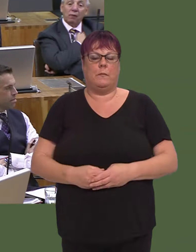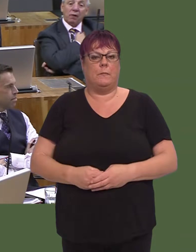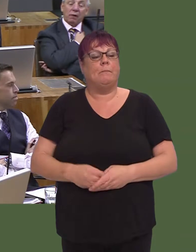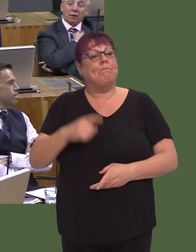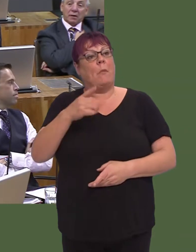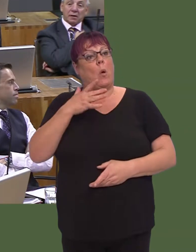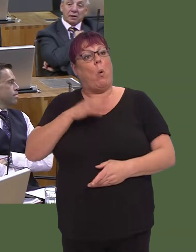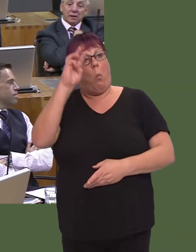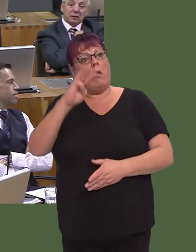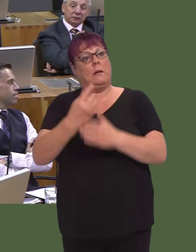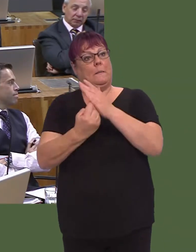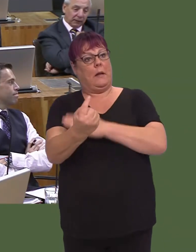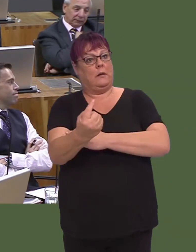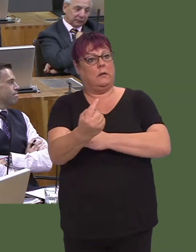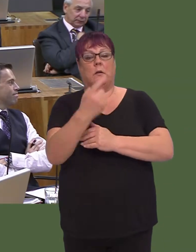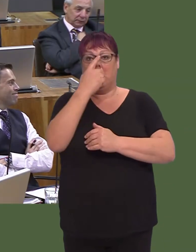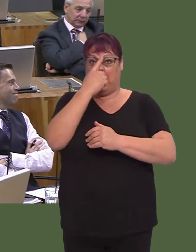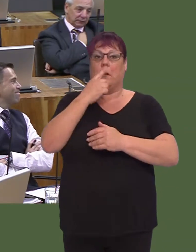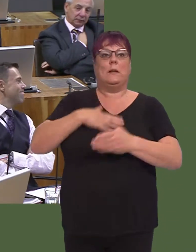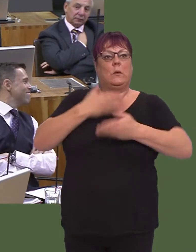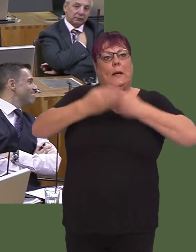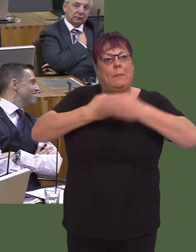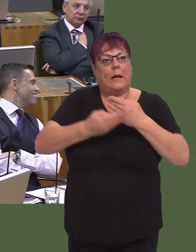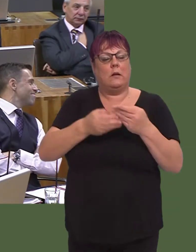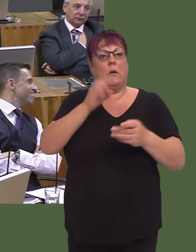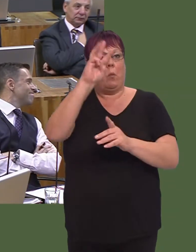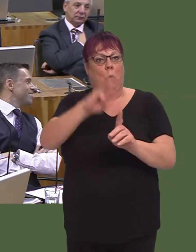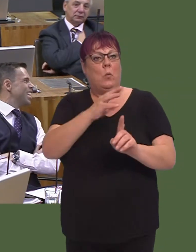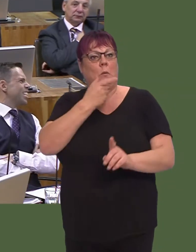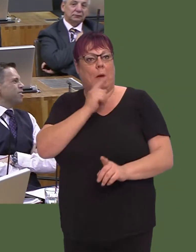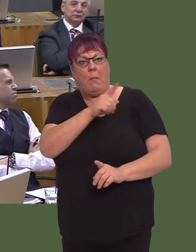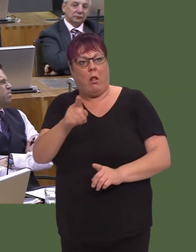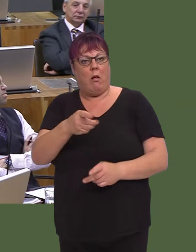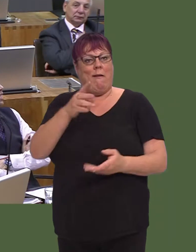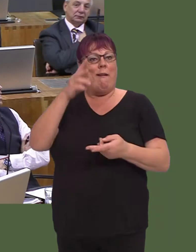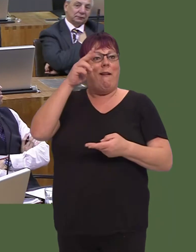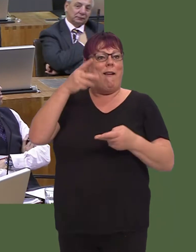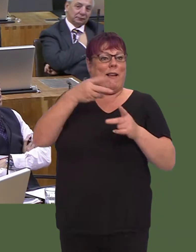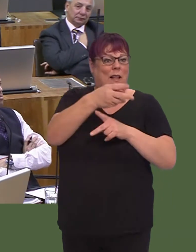If he wants to make the case for independence, he must explain to the people of Wales where